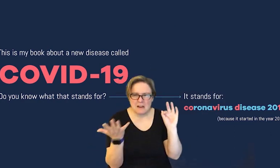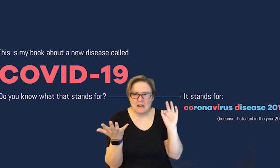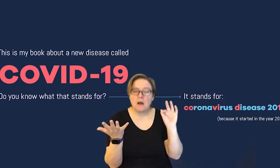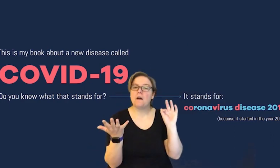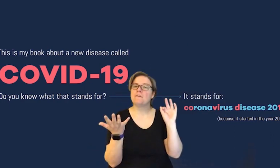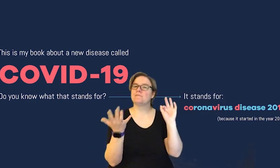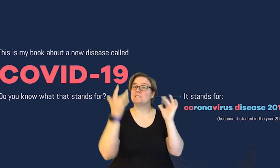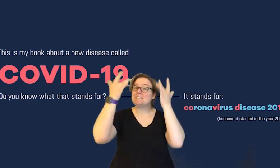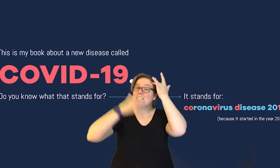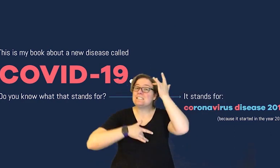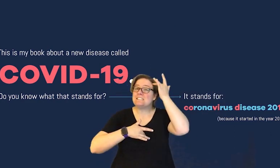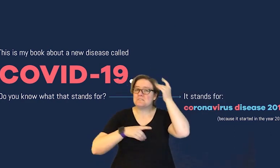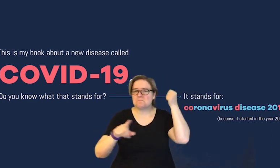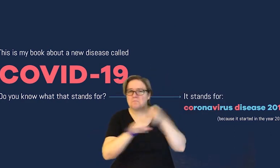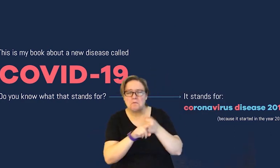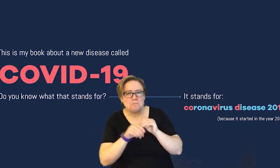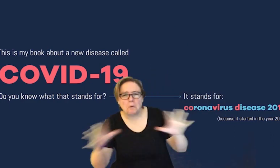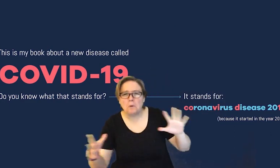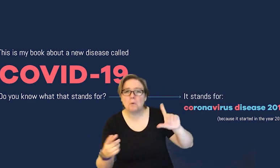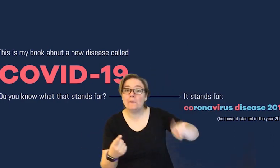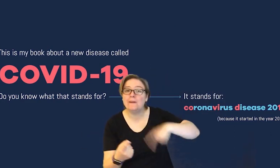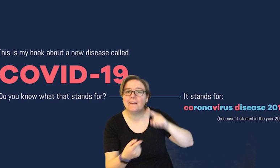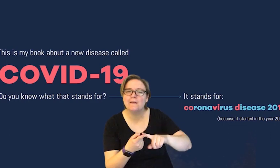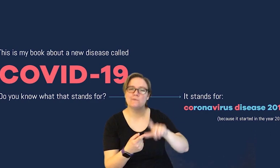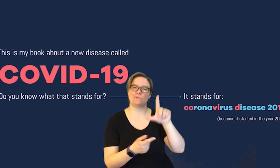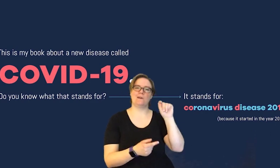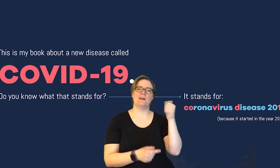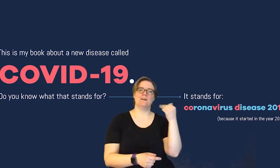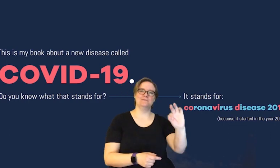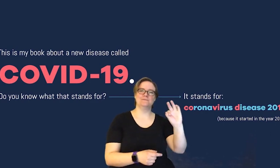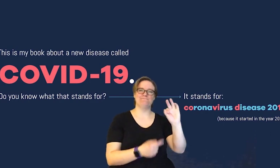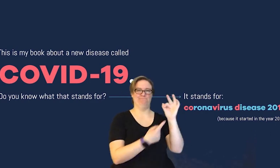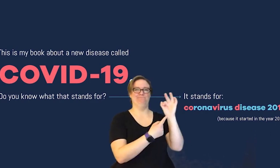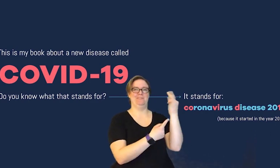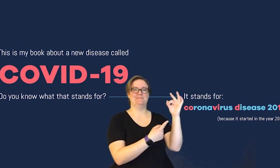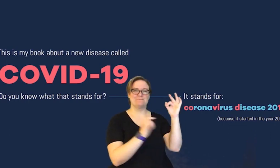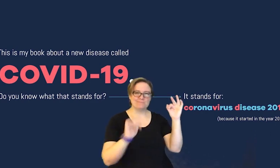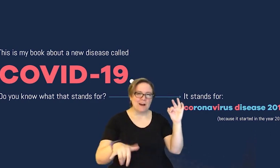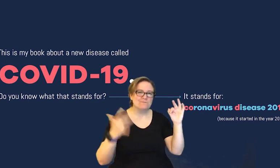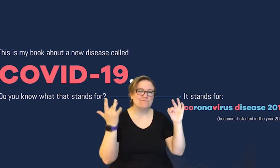So, 2019 because the disease spread in 2019.